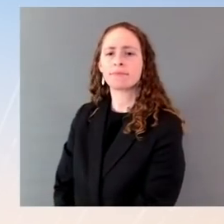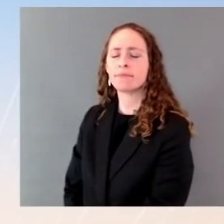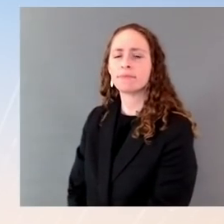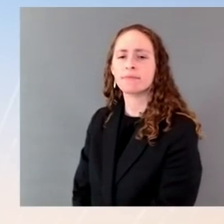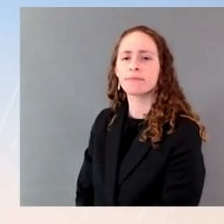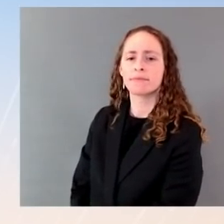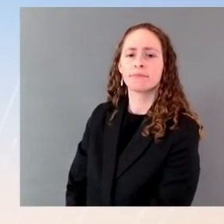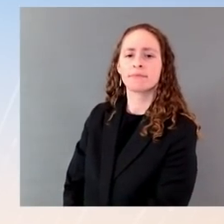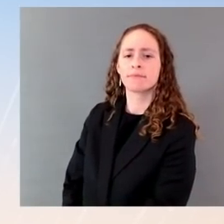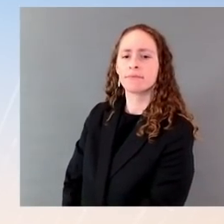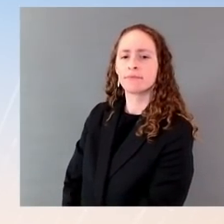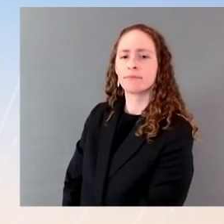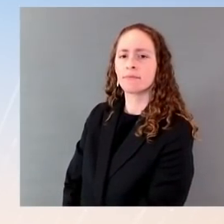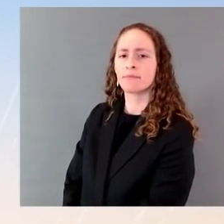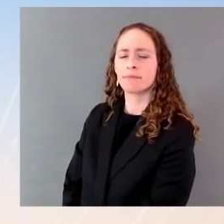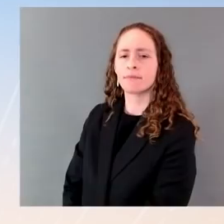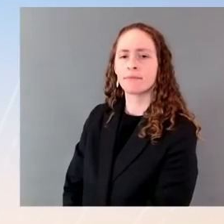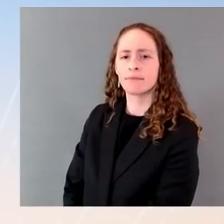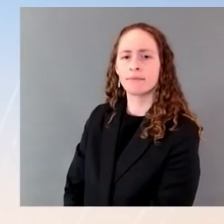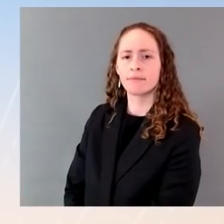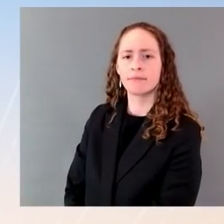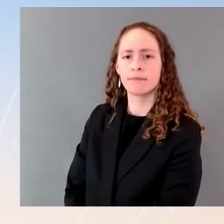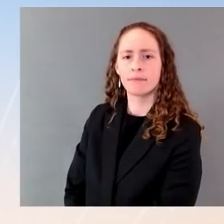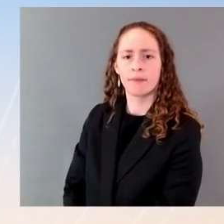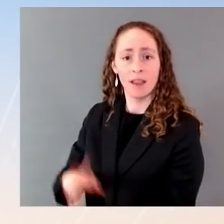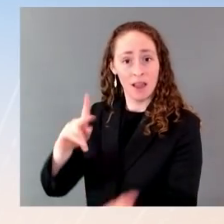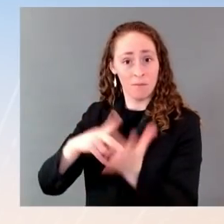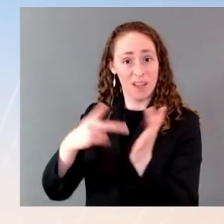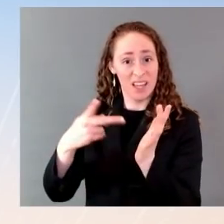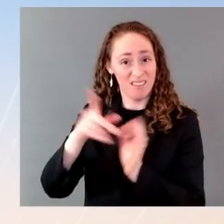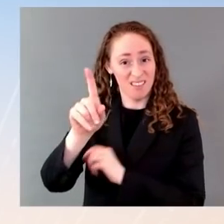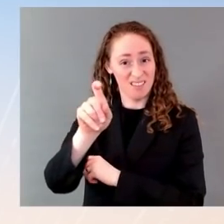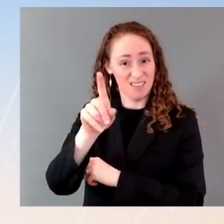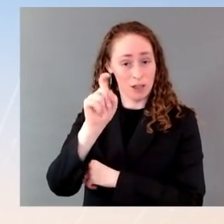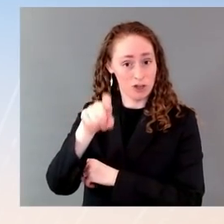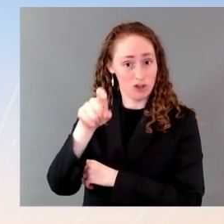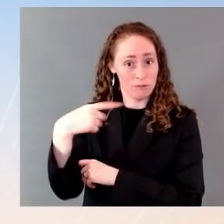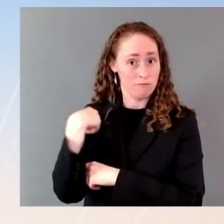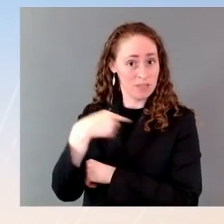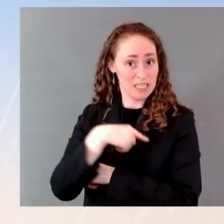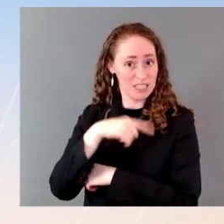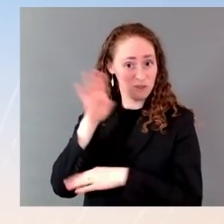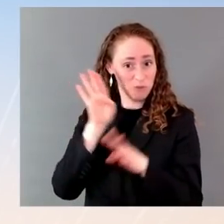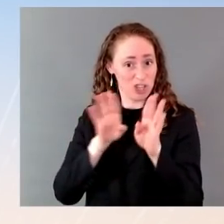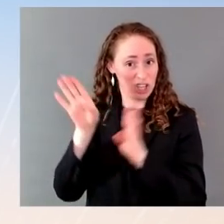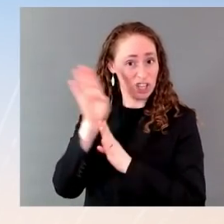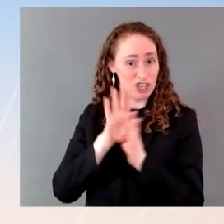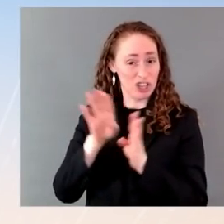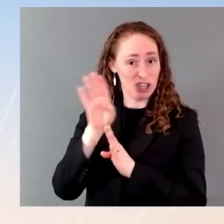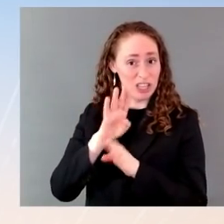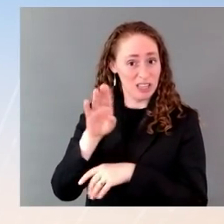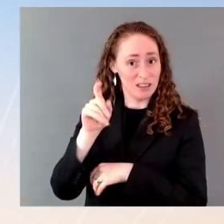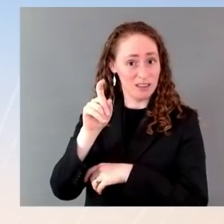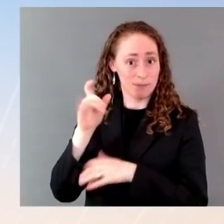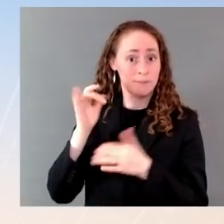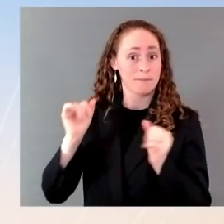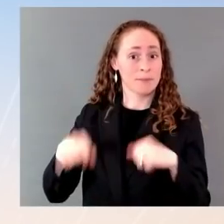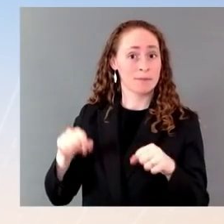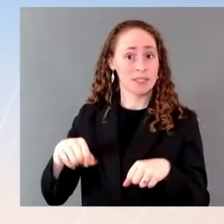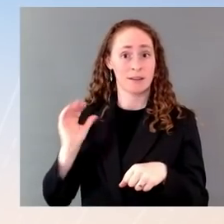if Vladimir Putin goes through with this? Mr. Sullivan: I don't know if I would say "bracing for" since we currently have rotational deployments in the Baltics.